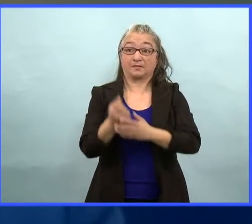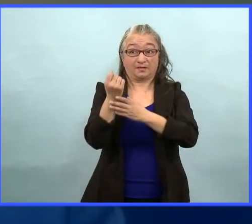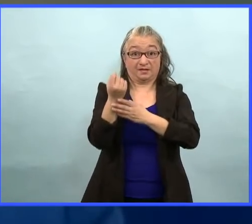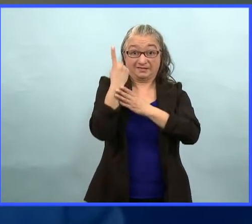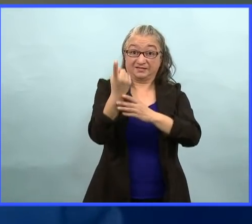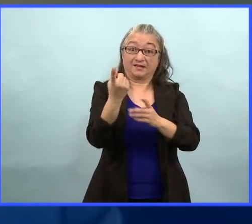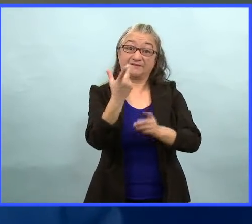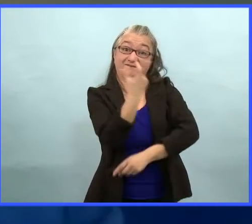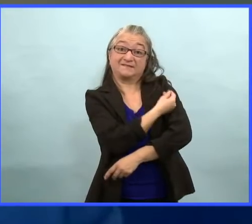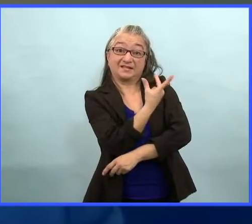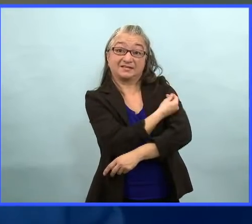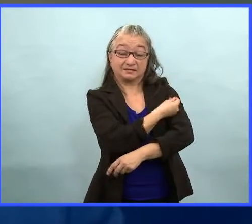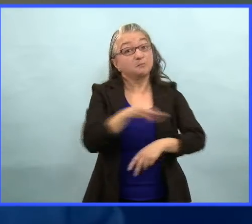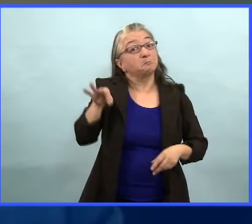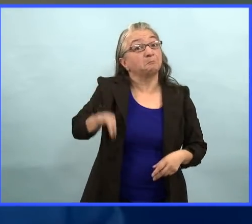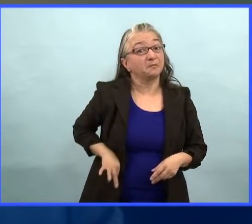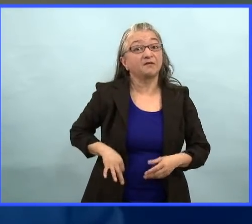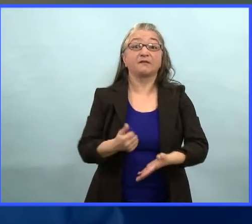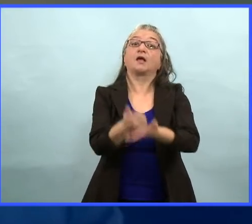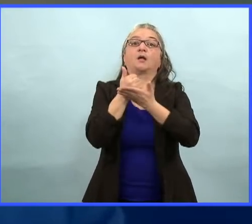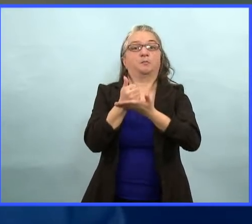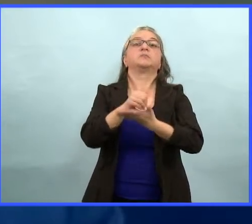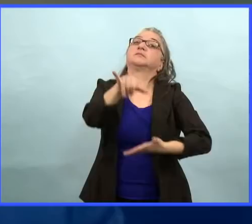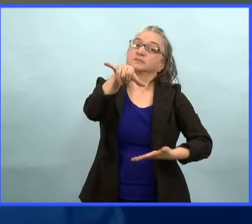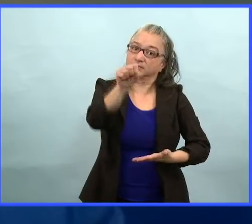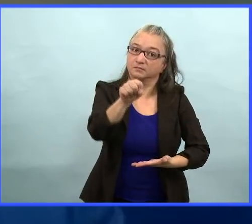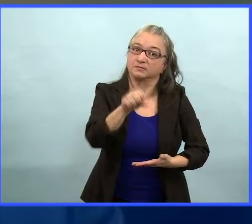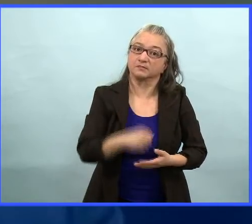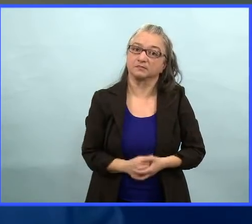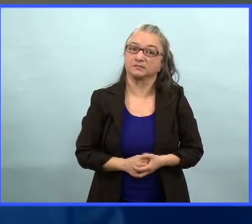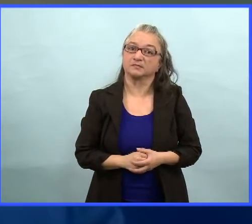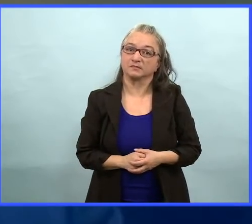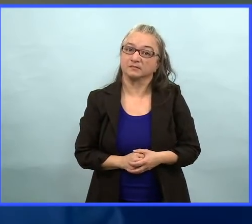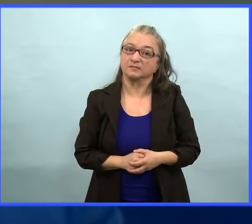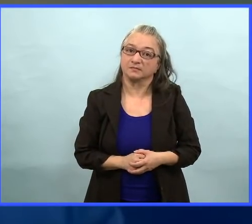as covid treatments are offered and as outpatient therapies allow patients to recover at home